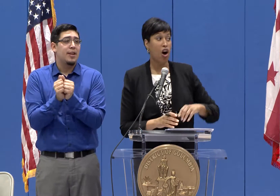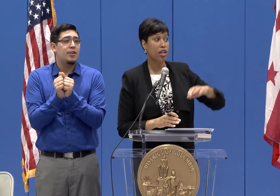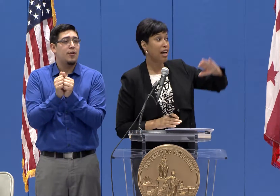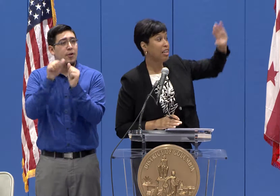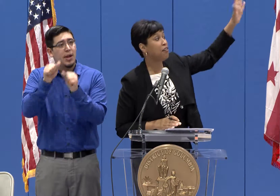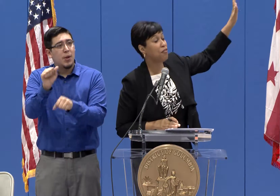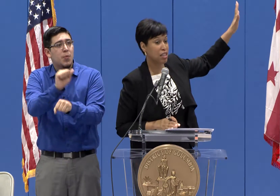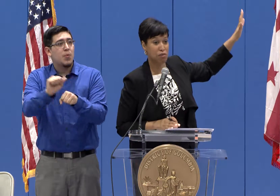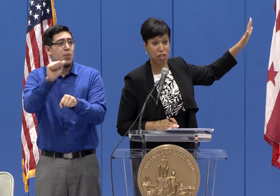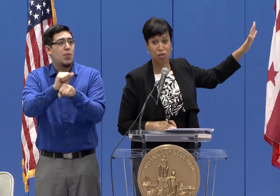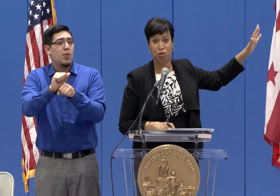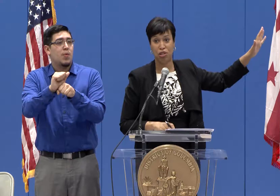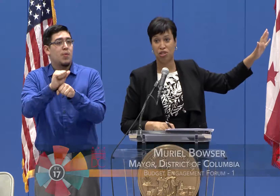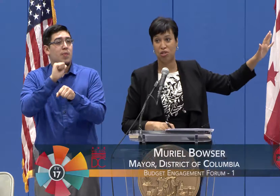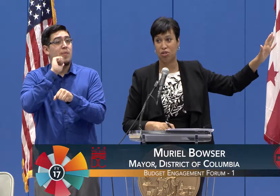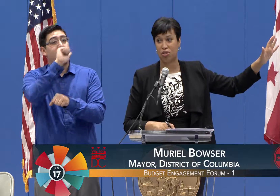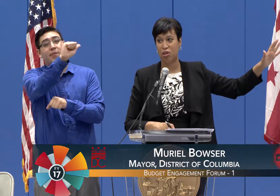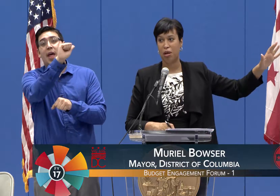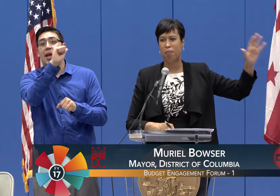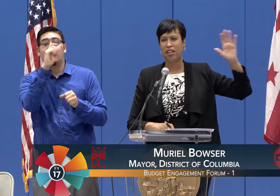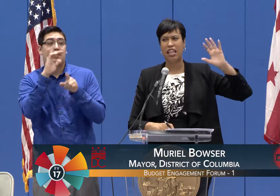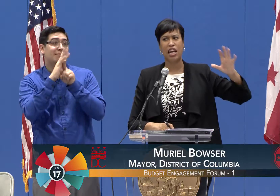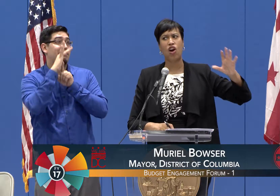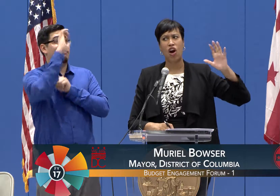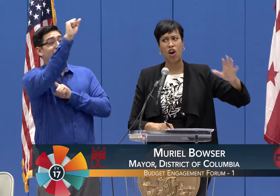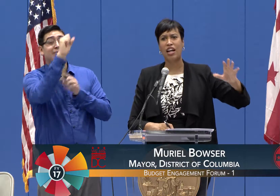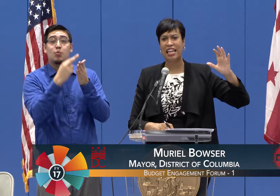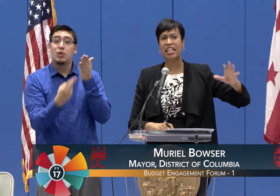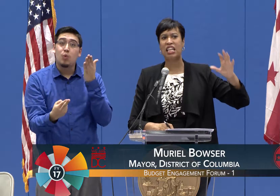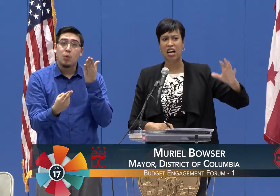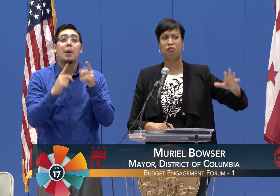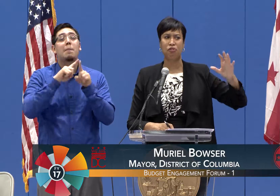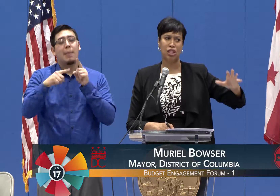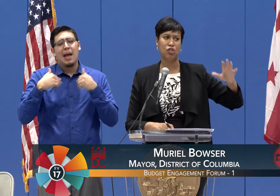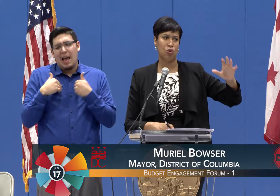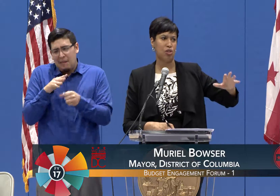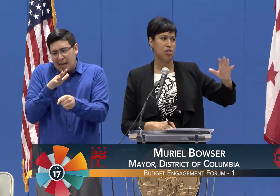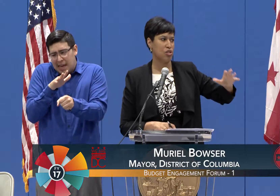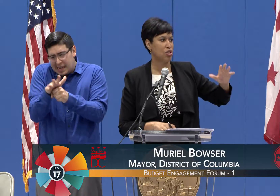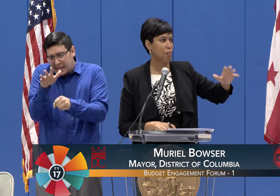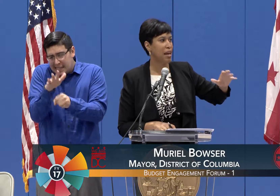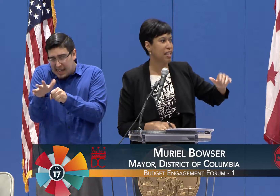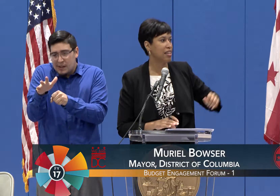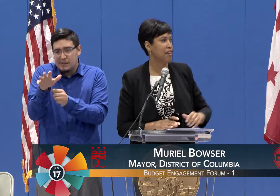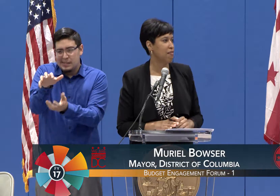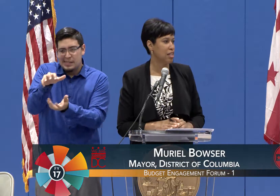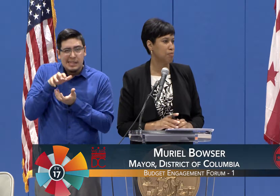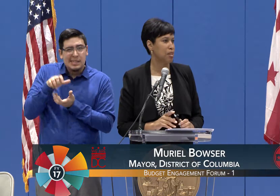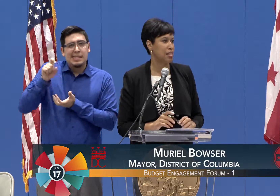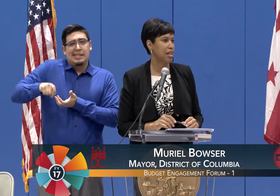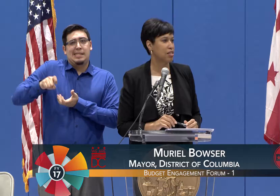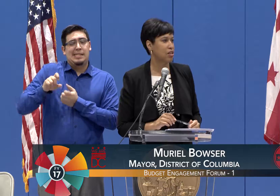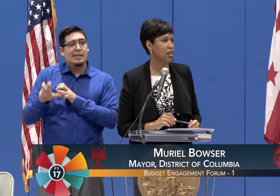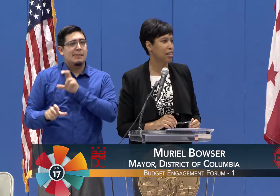THERE ARE NOT INFINITE RESOURCES, BUT THERE ARE ENOUGH RESOURCES TO MAKE THE INVESTMENTS THAT ARE GOING TO